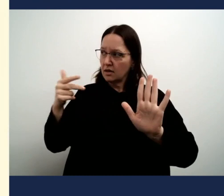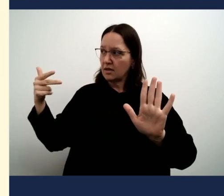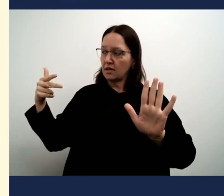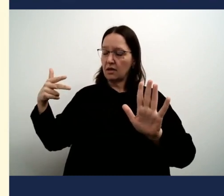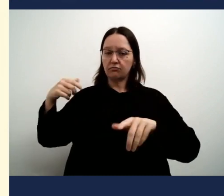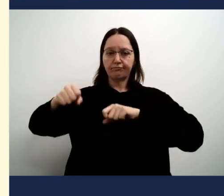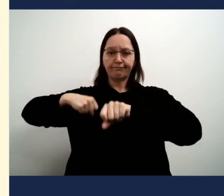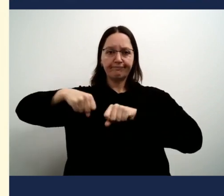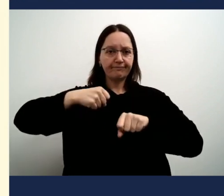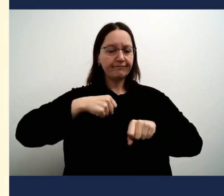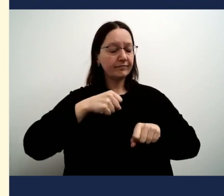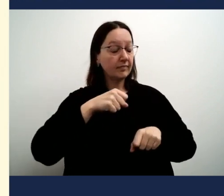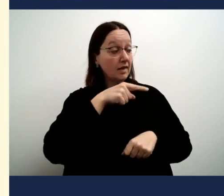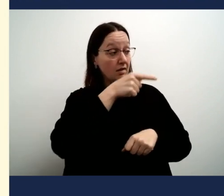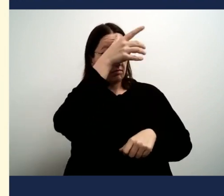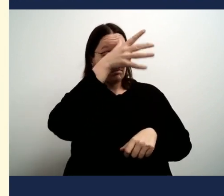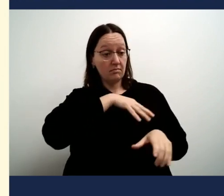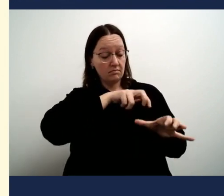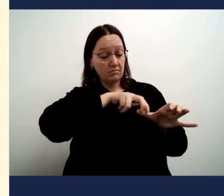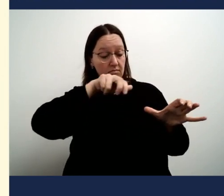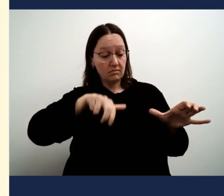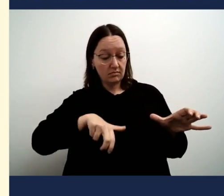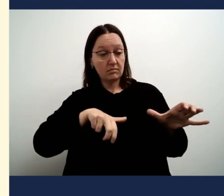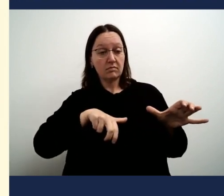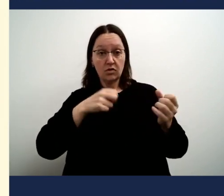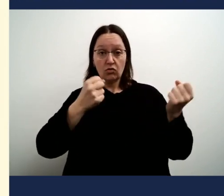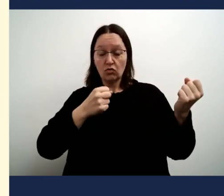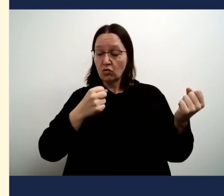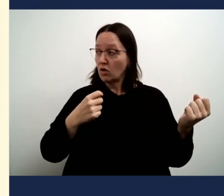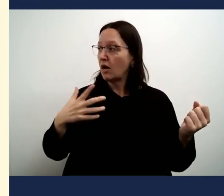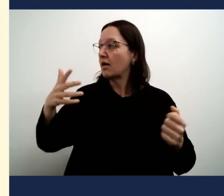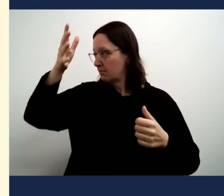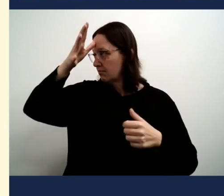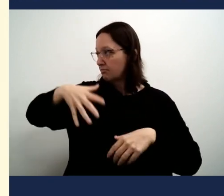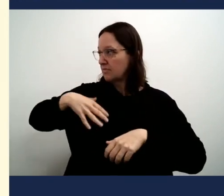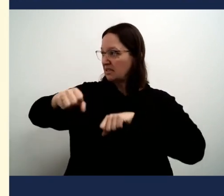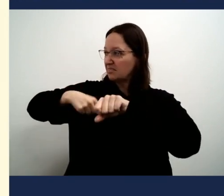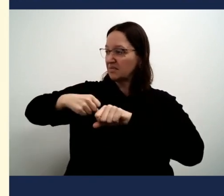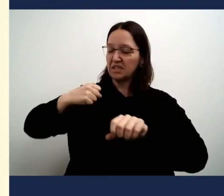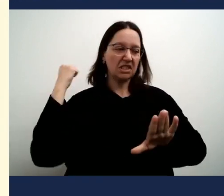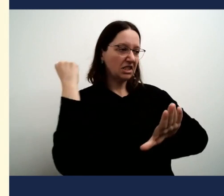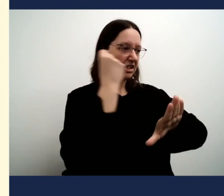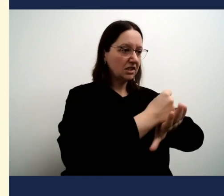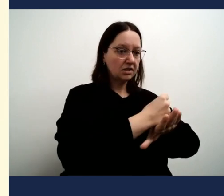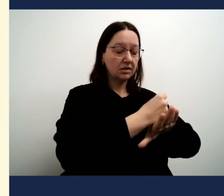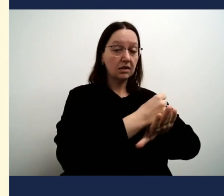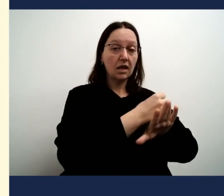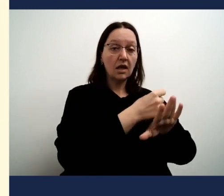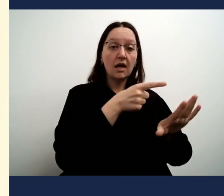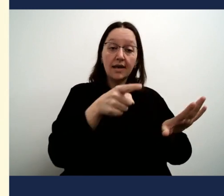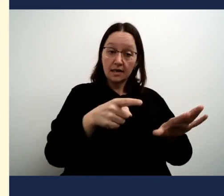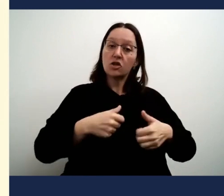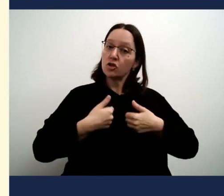everything that you see there on slide. Verbal harassment, being called terrorists, vandalism of